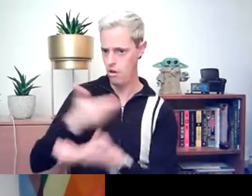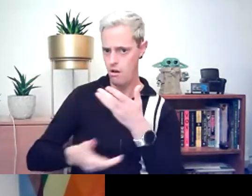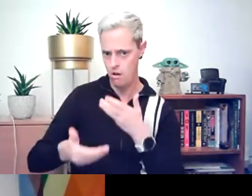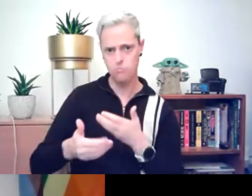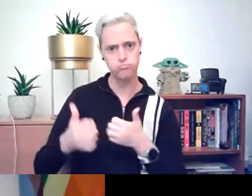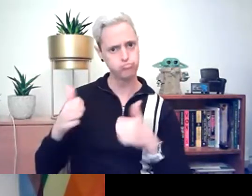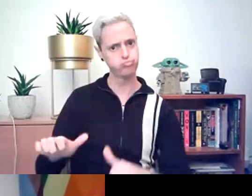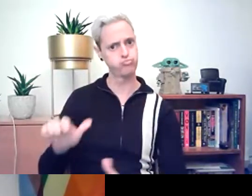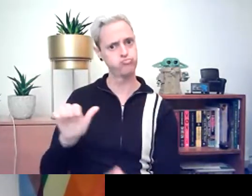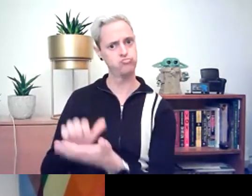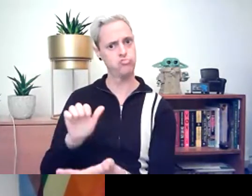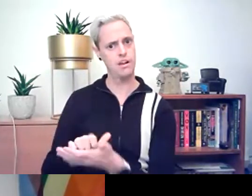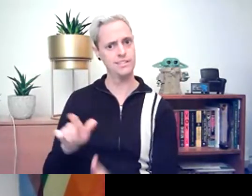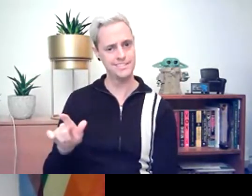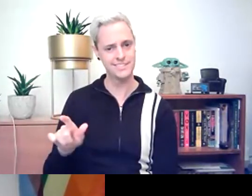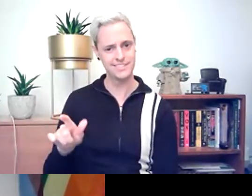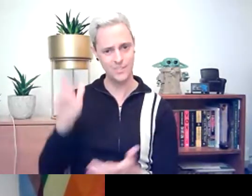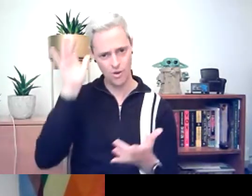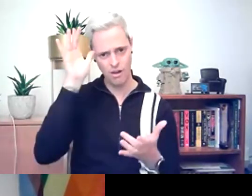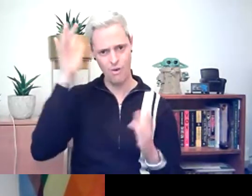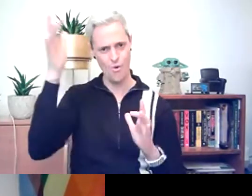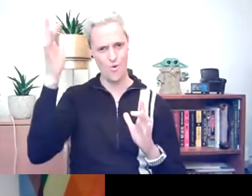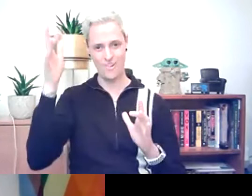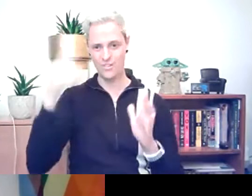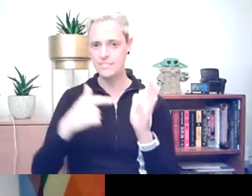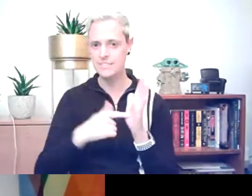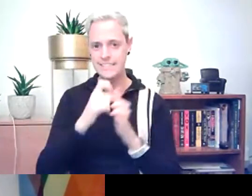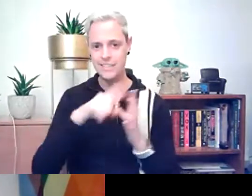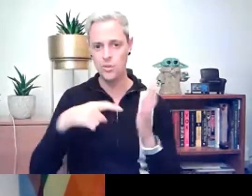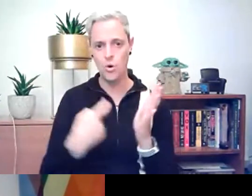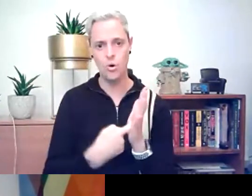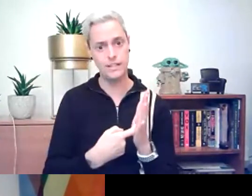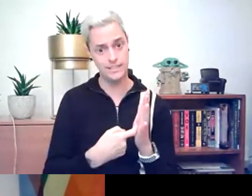of make it spin in it in that way obviously t door is horrendously tragic the things that